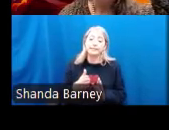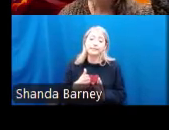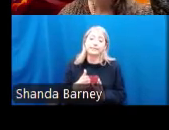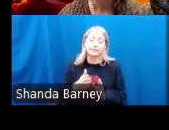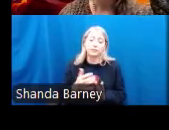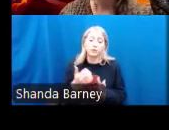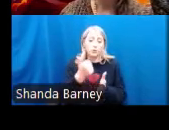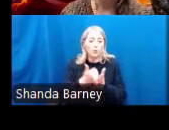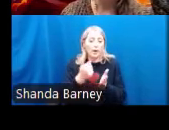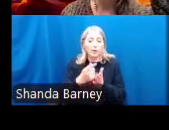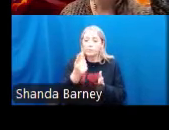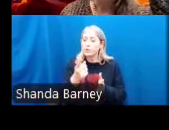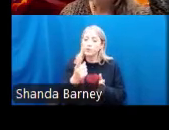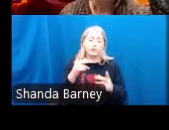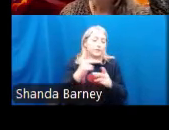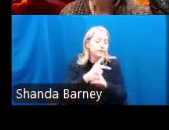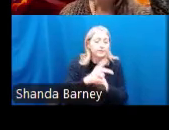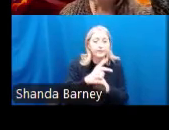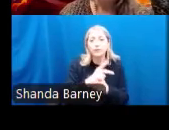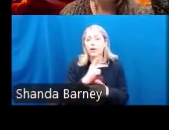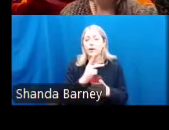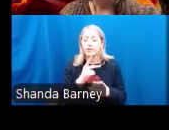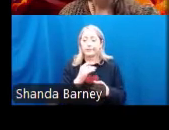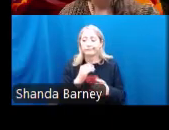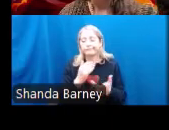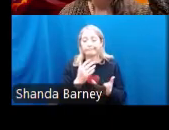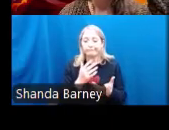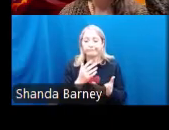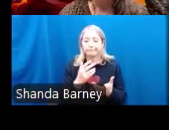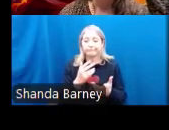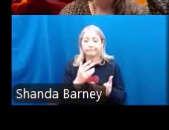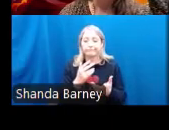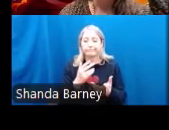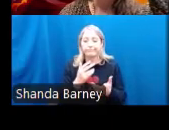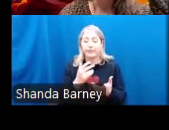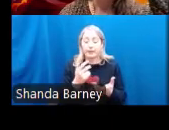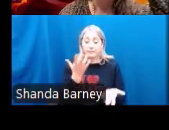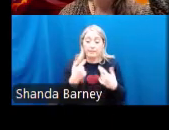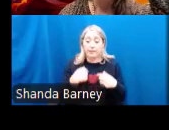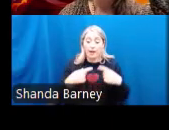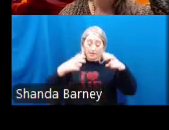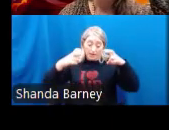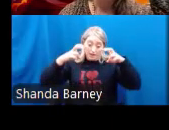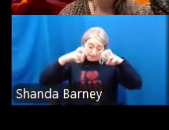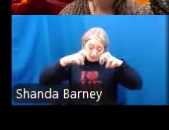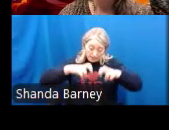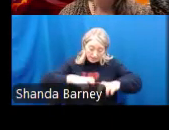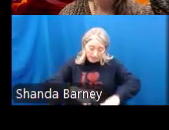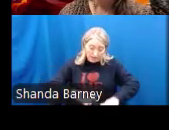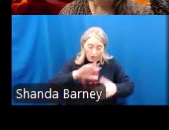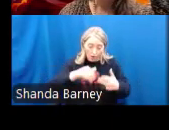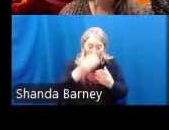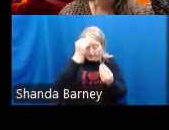at it and say, oh, there's your problem, and you're too deep into the data. So consultation is a good idea. We will talk